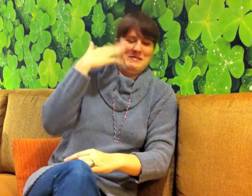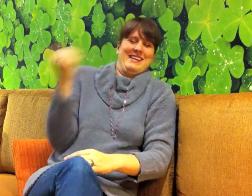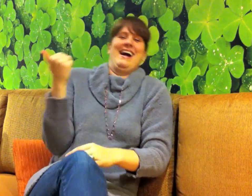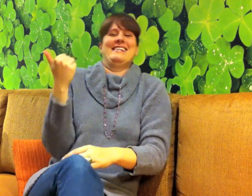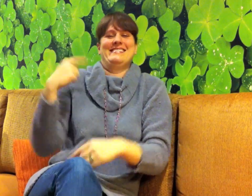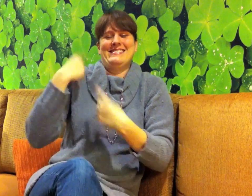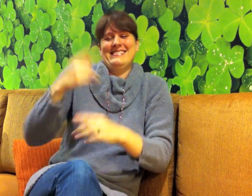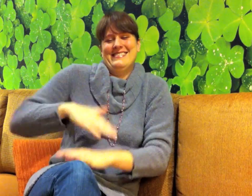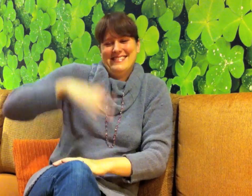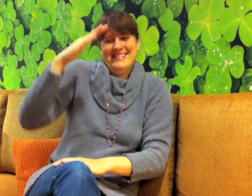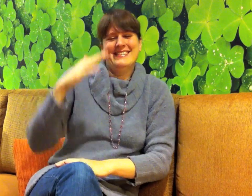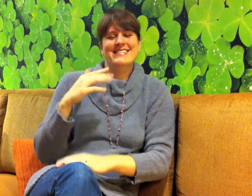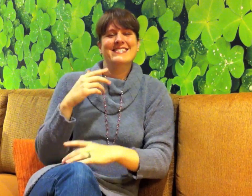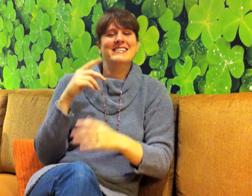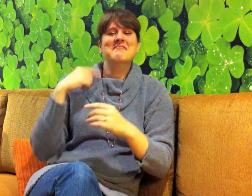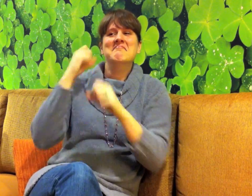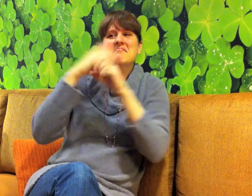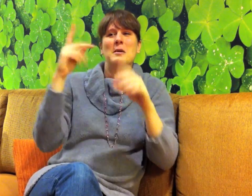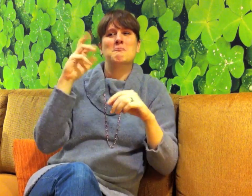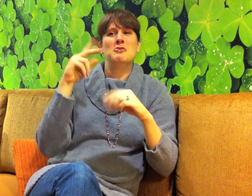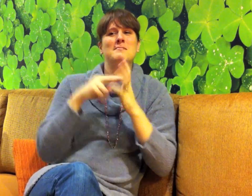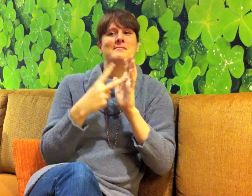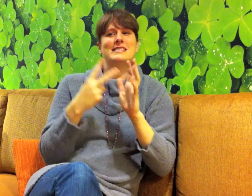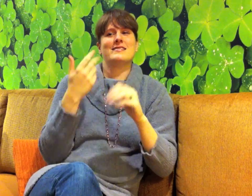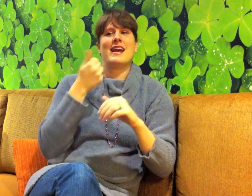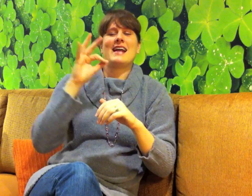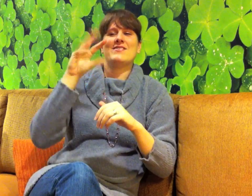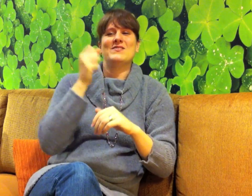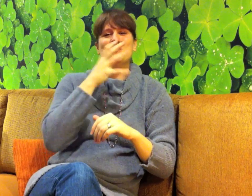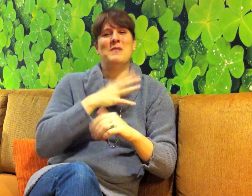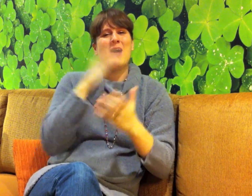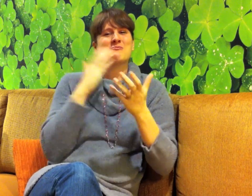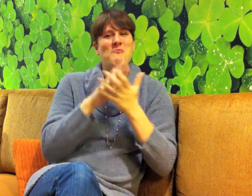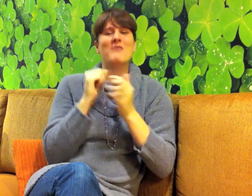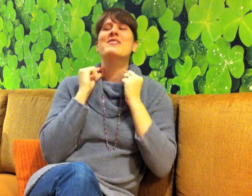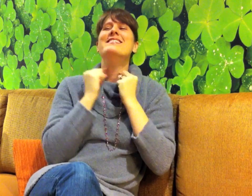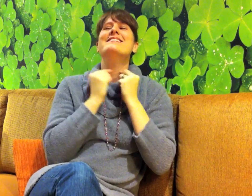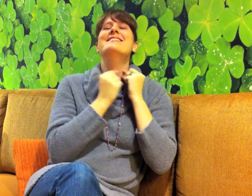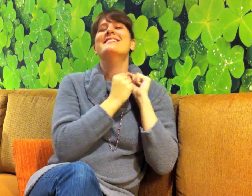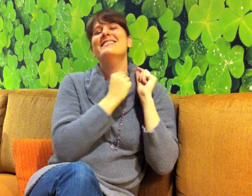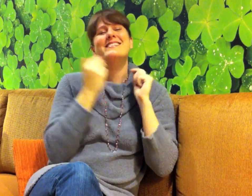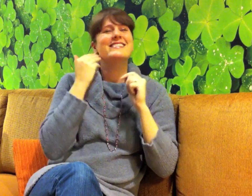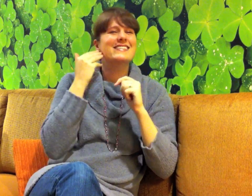While I was growing up, I pictured a pearl meaning a 1950s woman, a housewife wearing a pearl necklace.